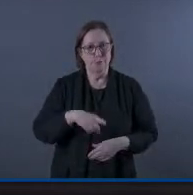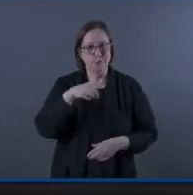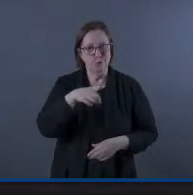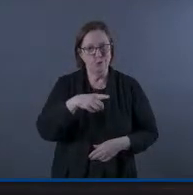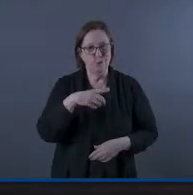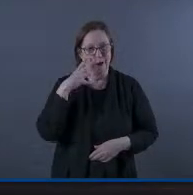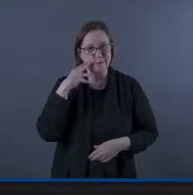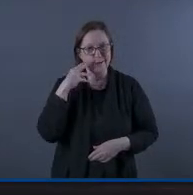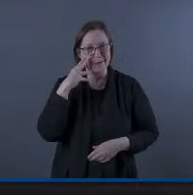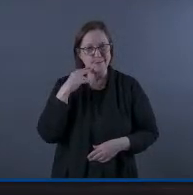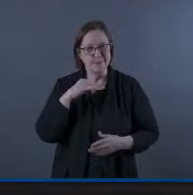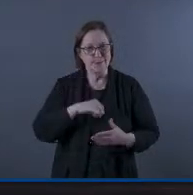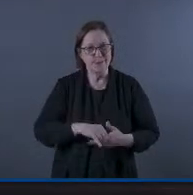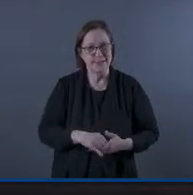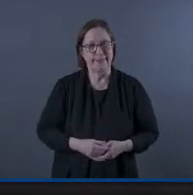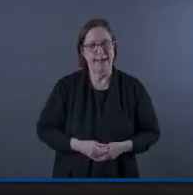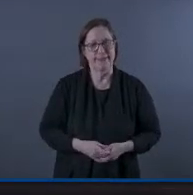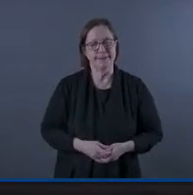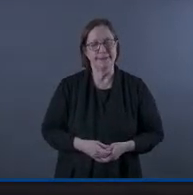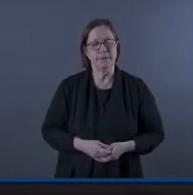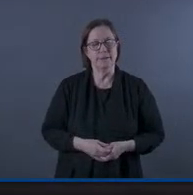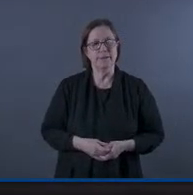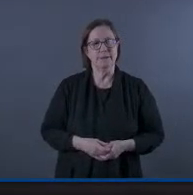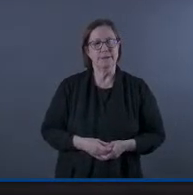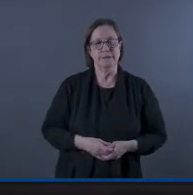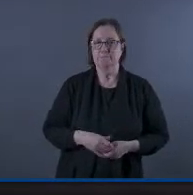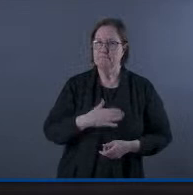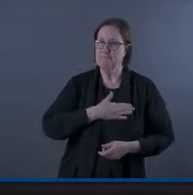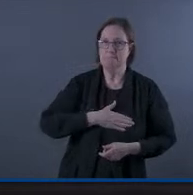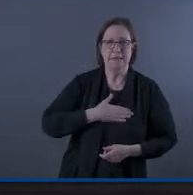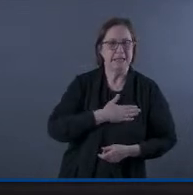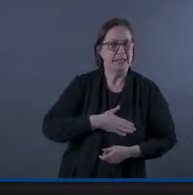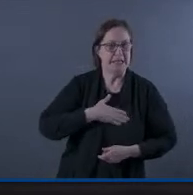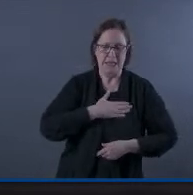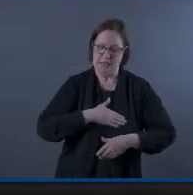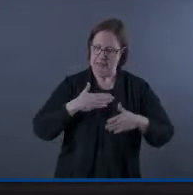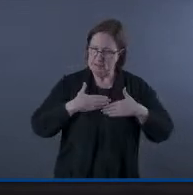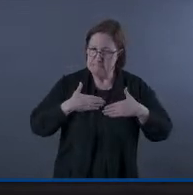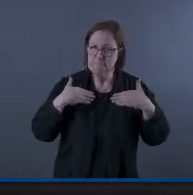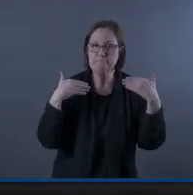So I would encourage you to speak freely and share what your experience has been too.